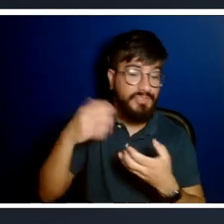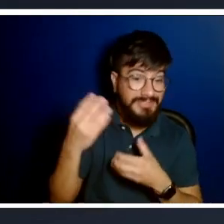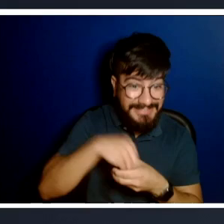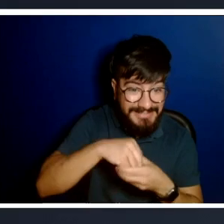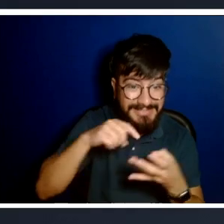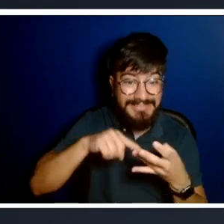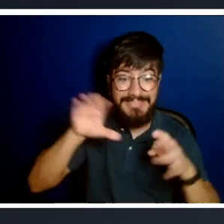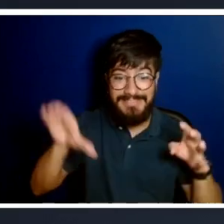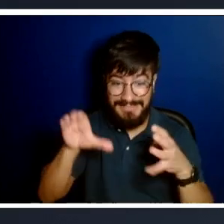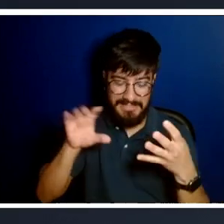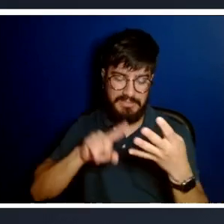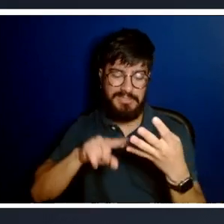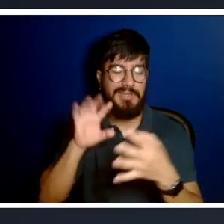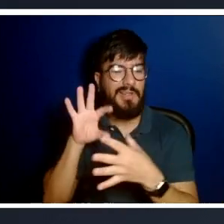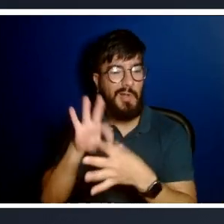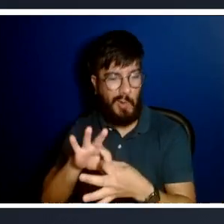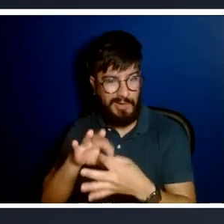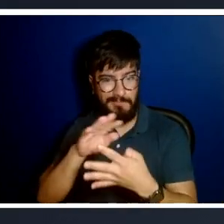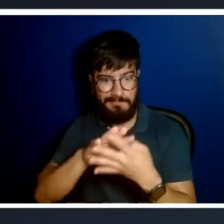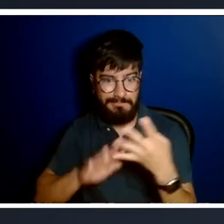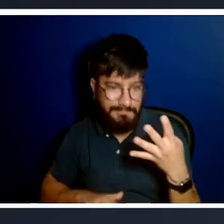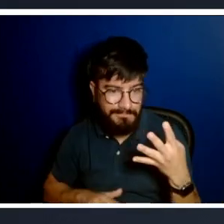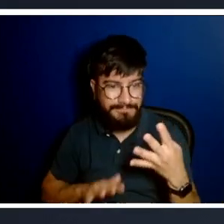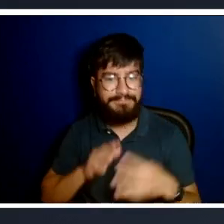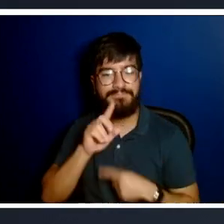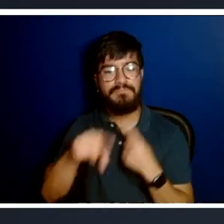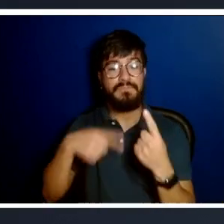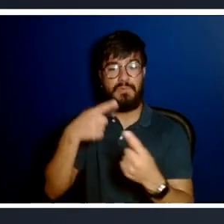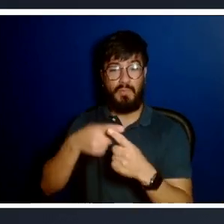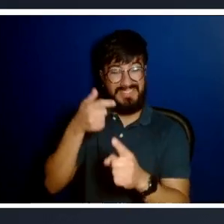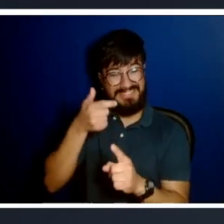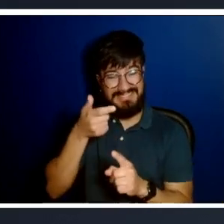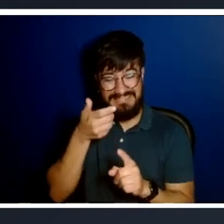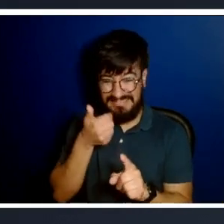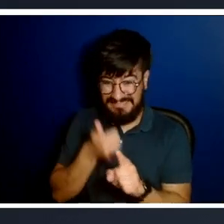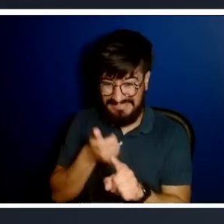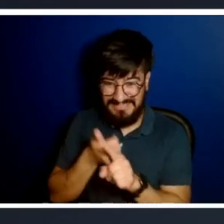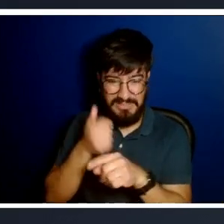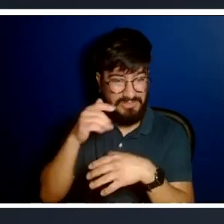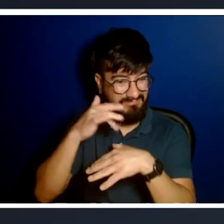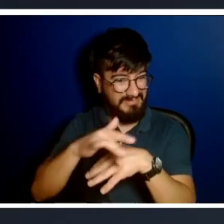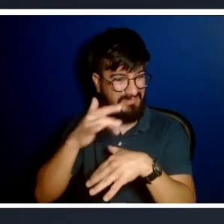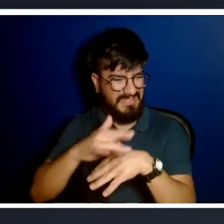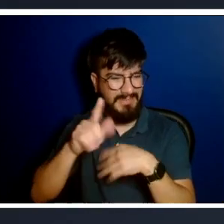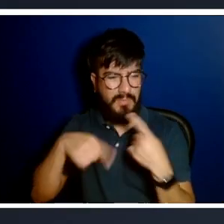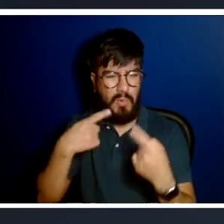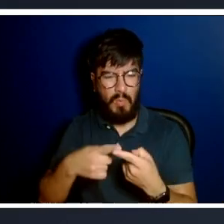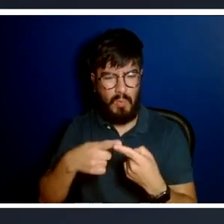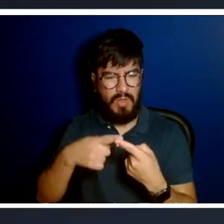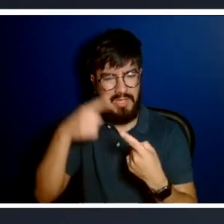to know when these resources are available for each monthly theme. So, we try and get them out